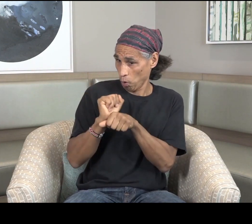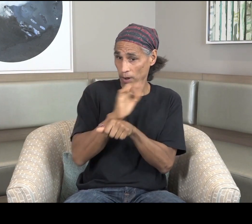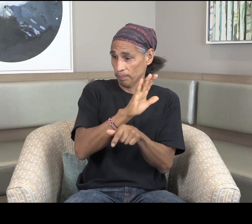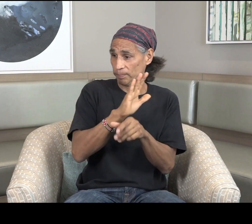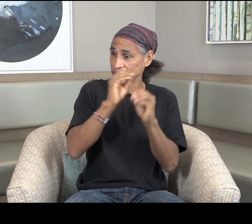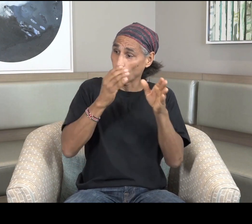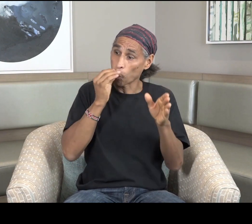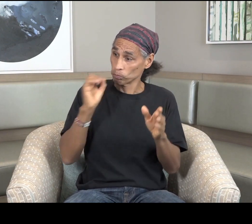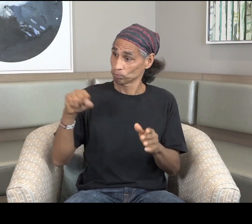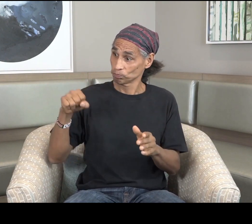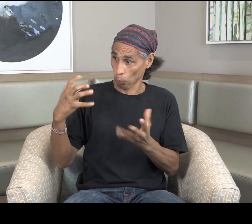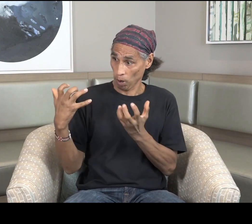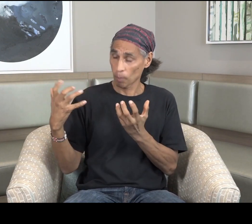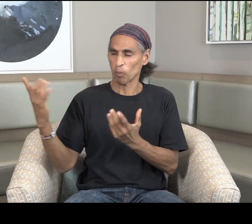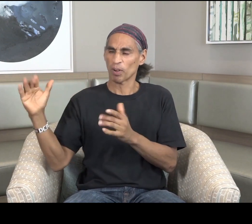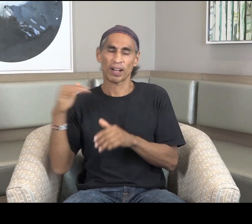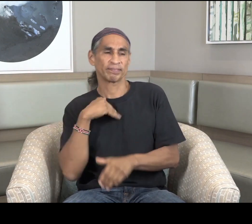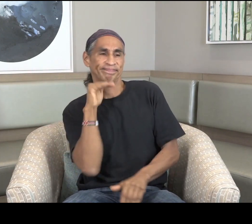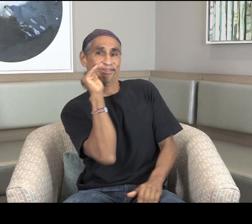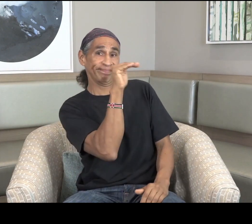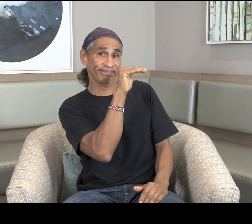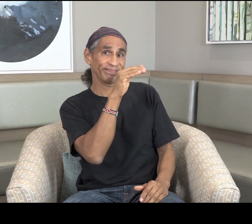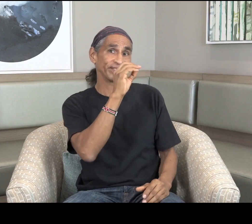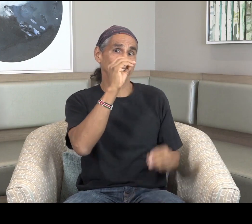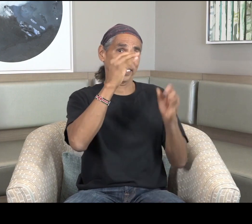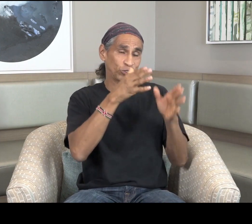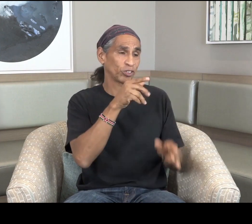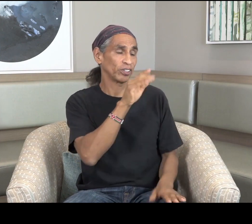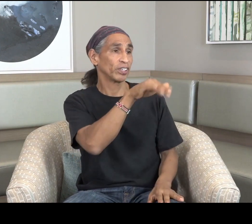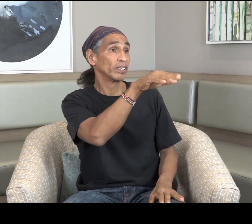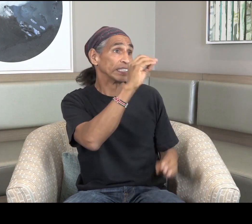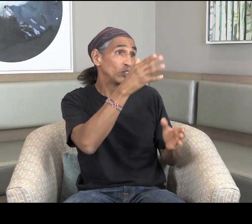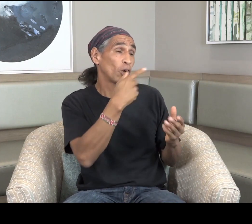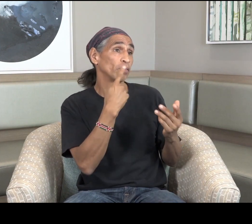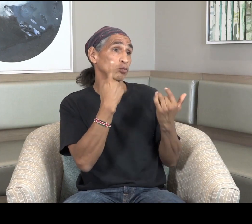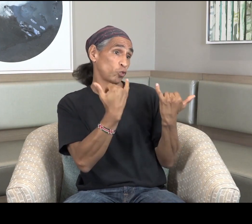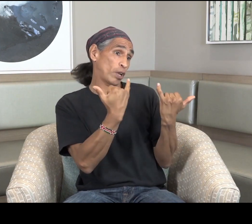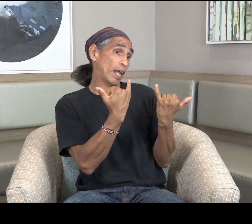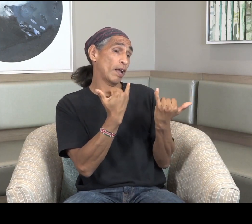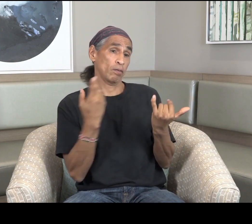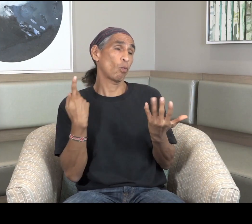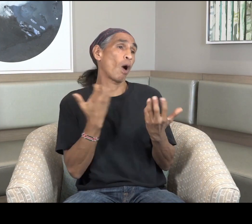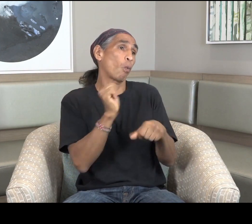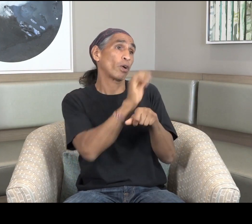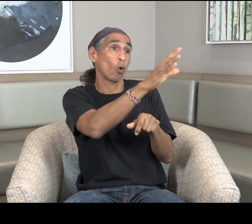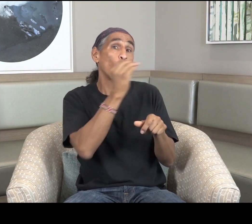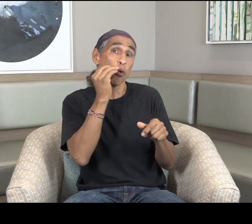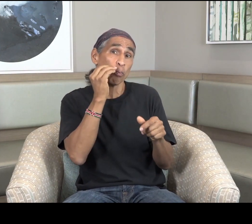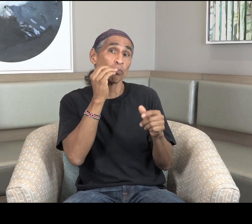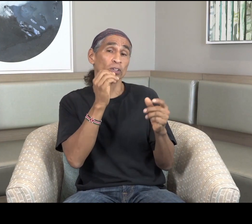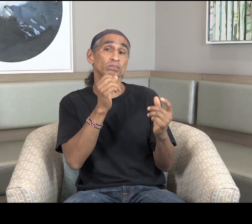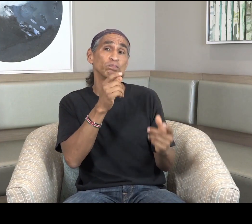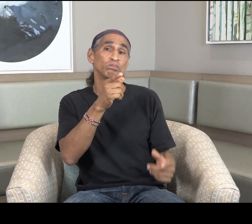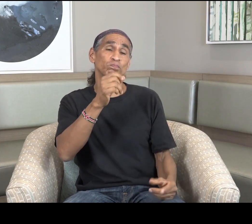“Hey you know, you want to go to their house?” And we asked the teacher, you know today we’re going to come to your house.